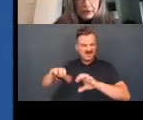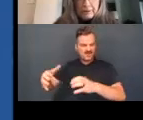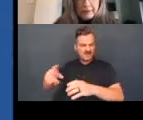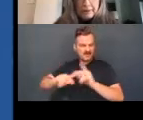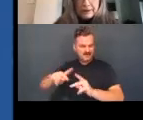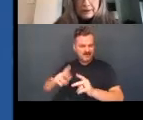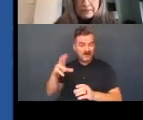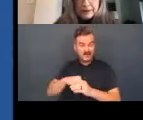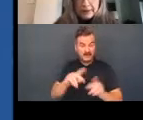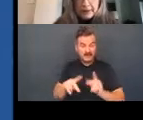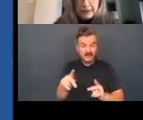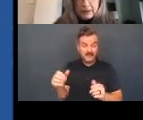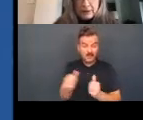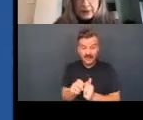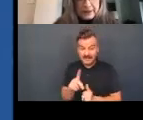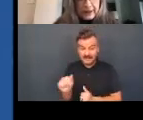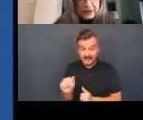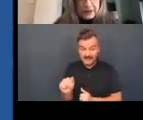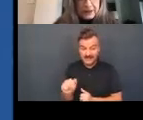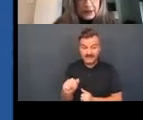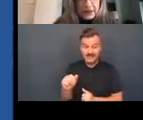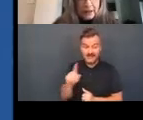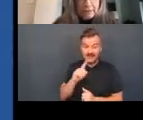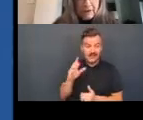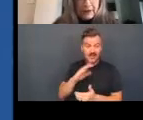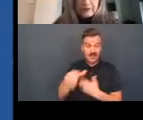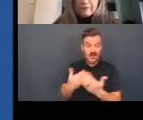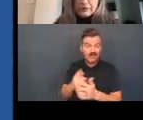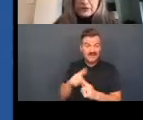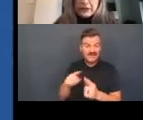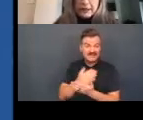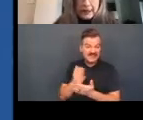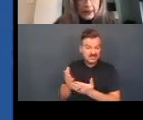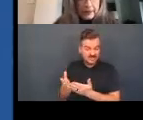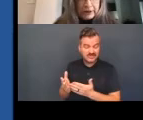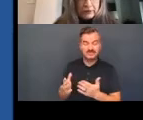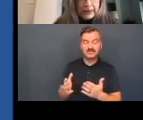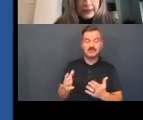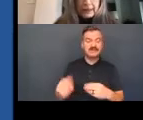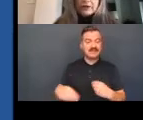people with disabilities at all stages and providing diversity and equity training to